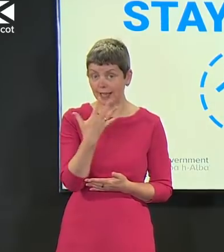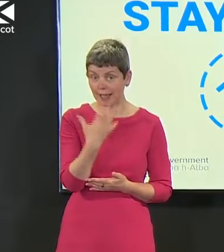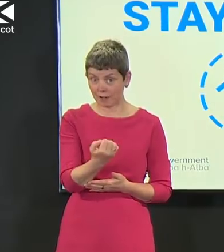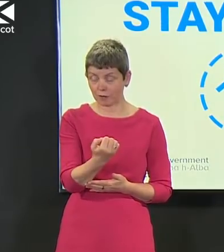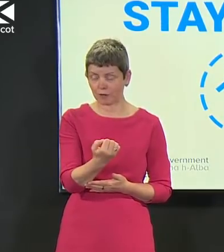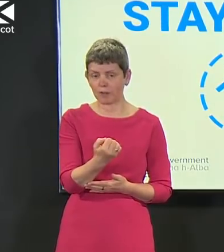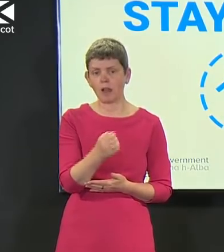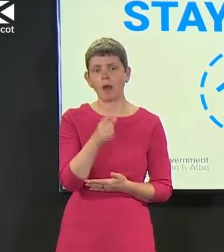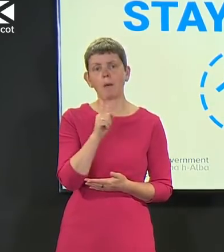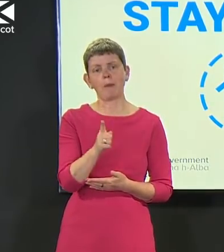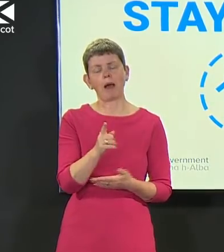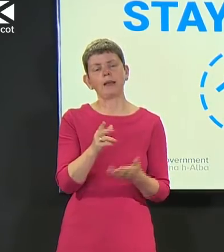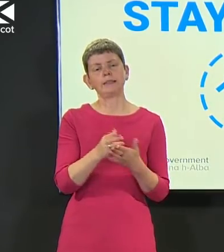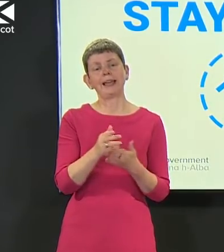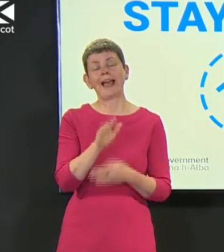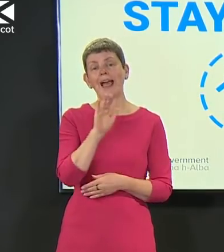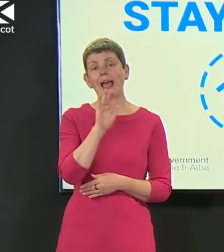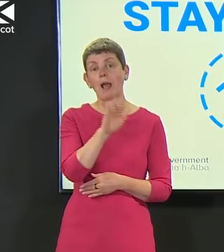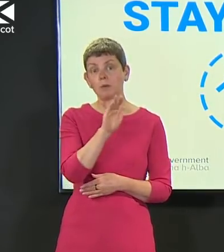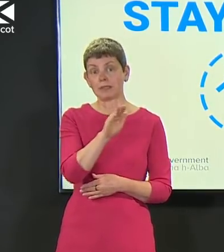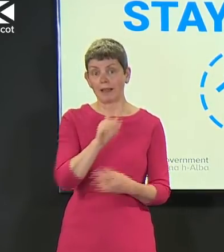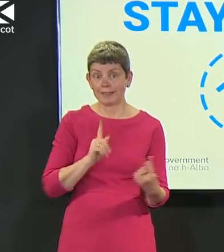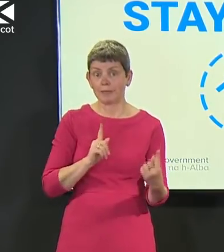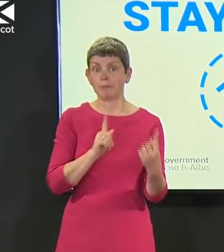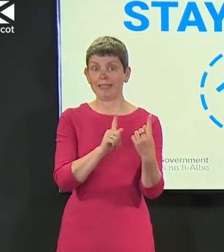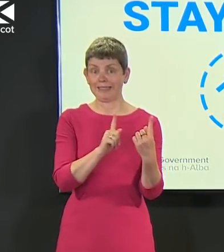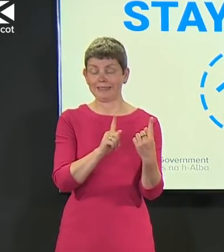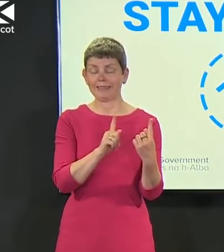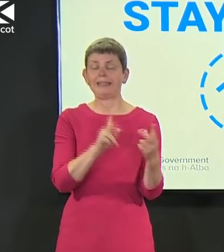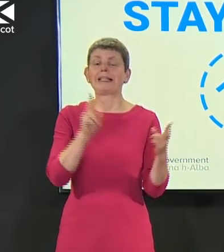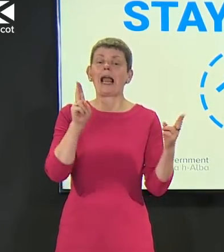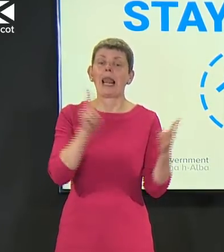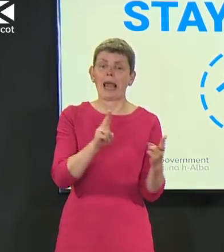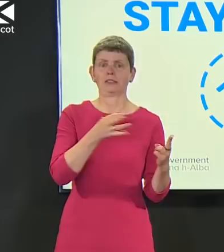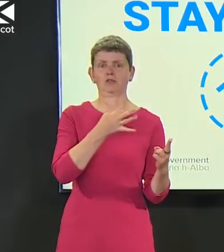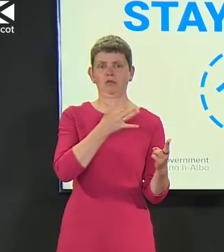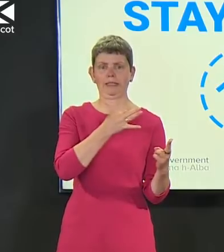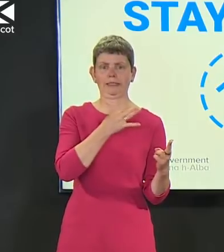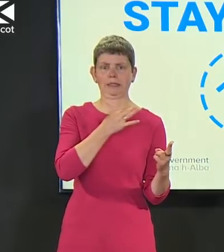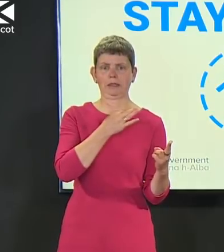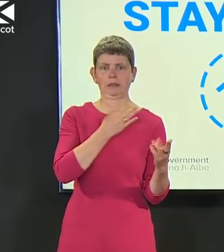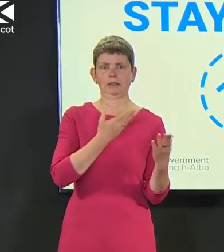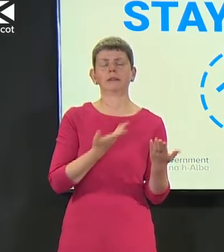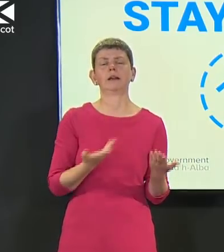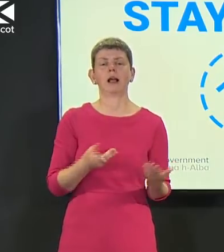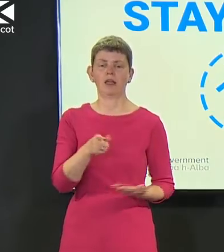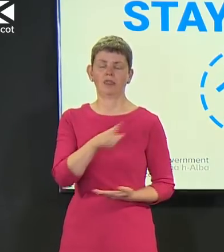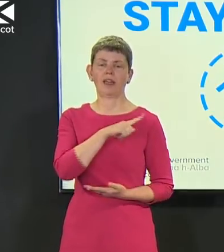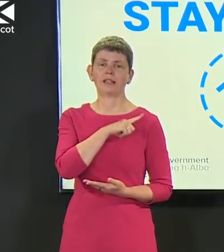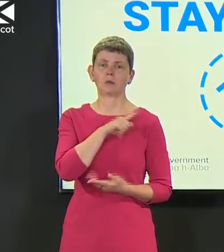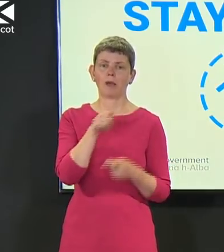we can do is open up outdoor and that's why we do these things first it's why we allow more easing